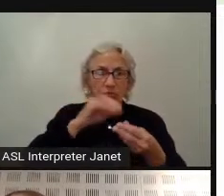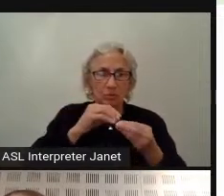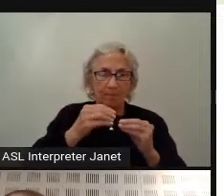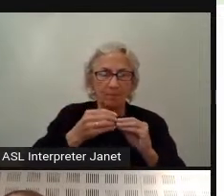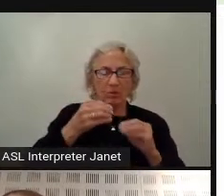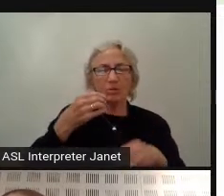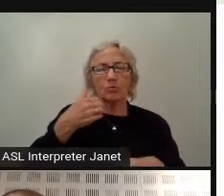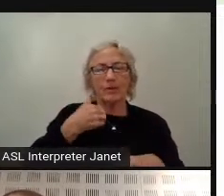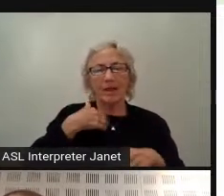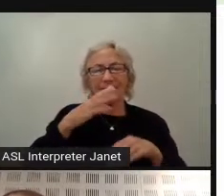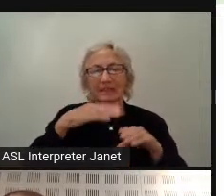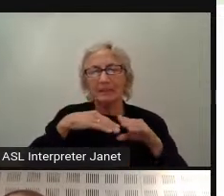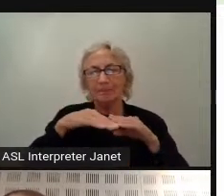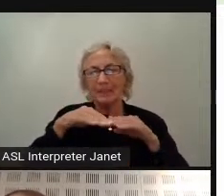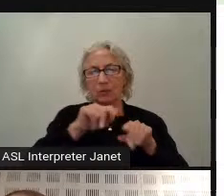For us we have a